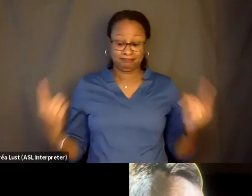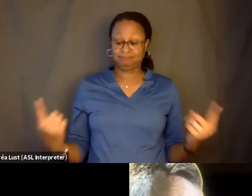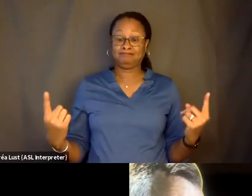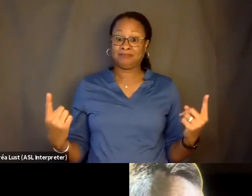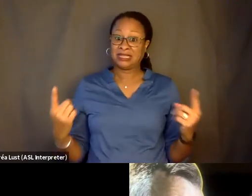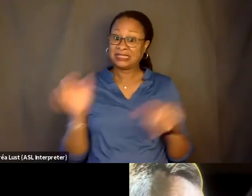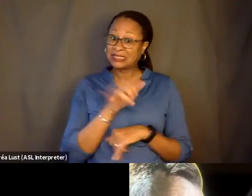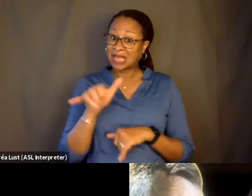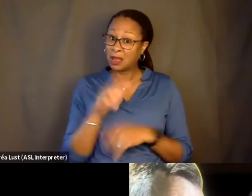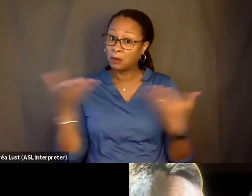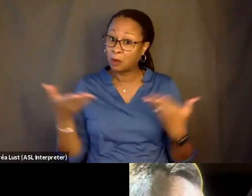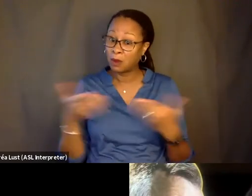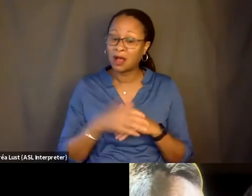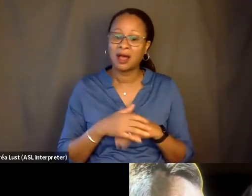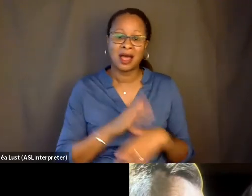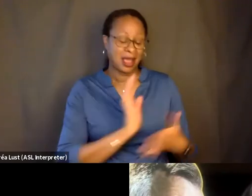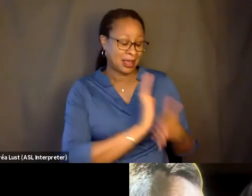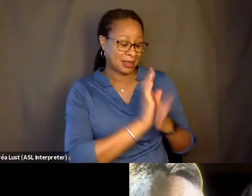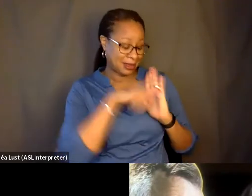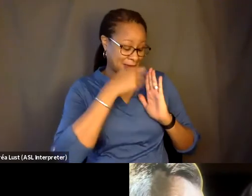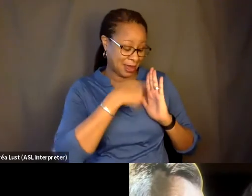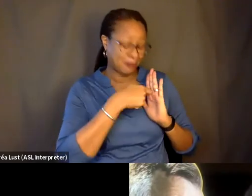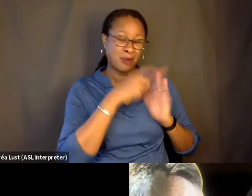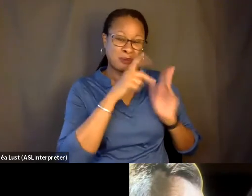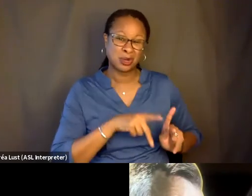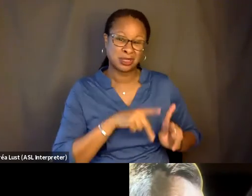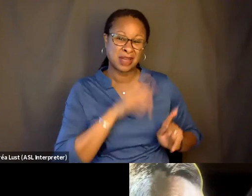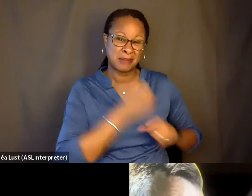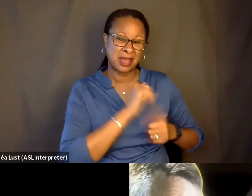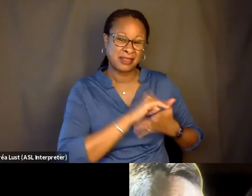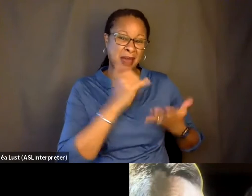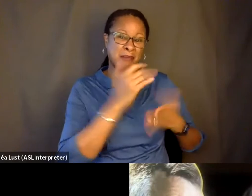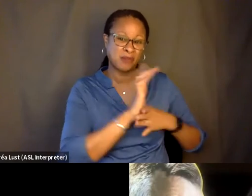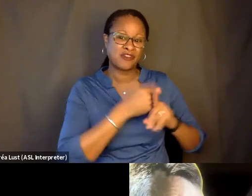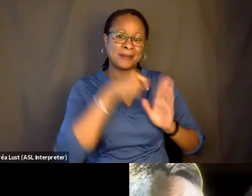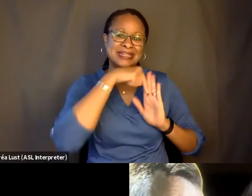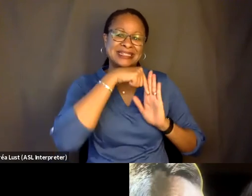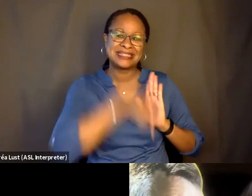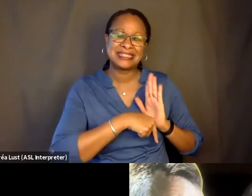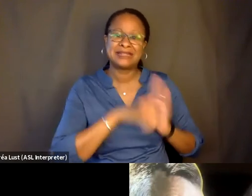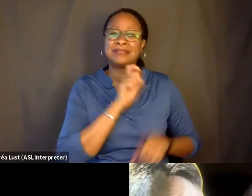are that I made "Cameraperson" out of a deep need. And I certainly made this film out of a deep need.